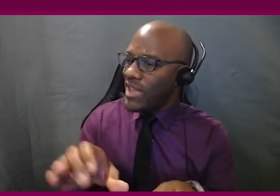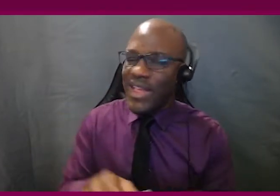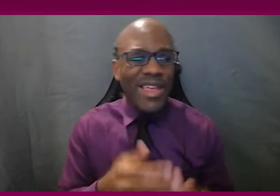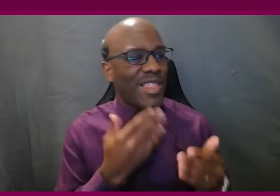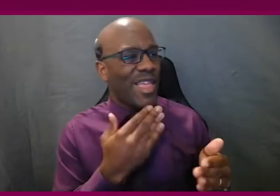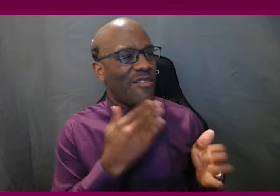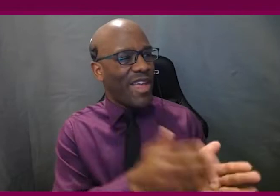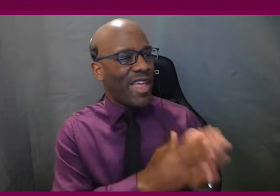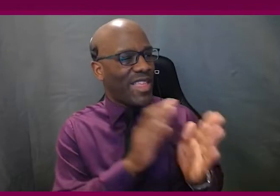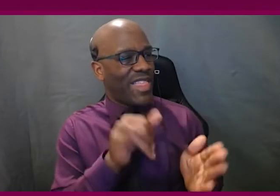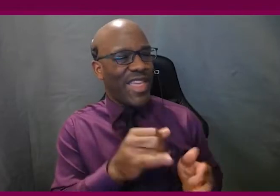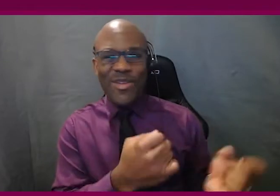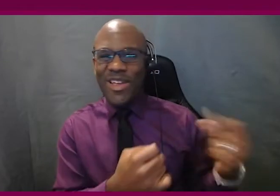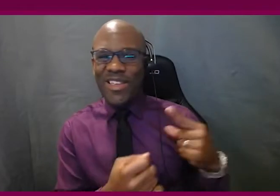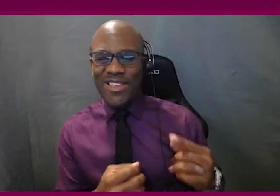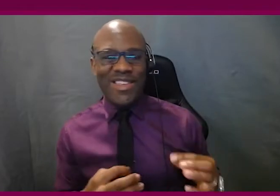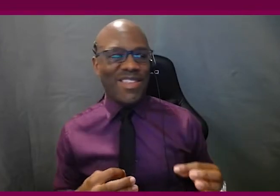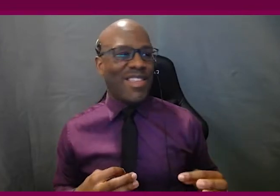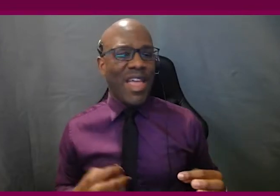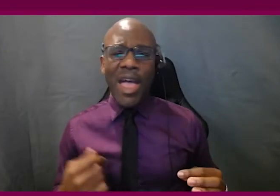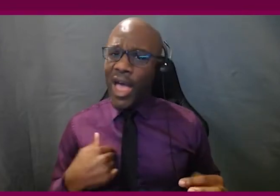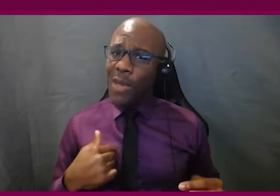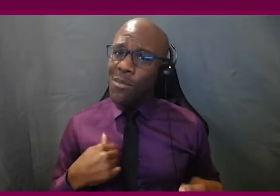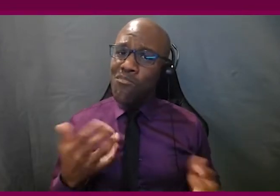Bri Beck: Thank you for asking that question. I'm okay.